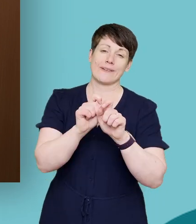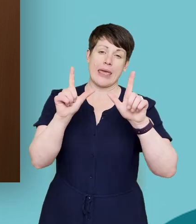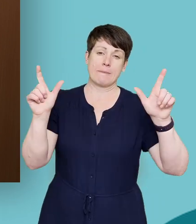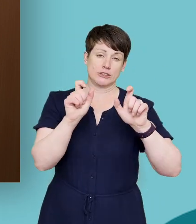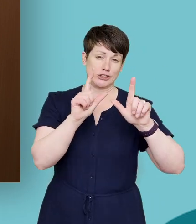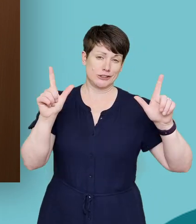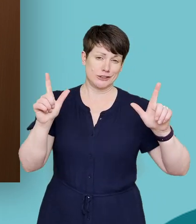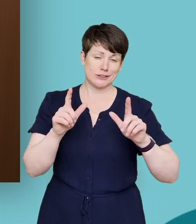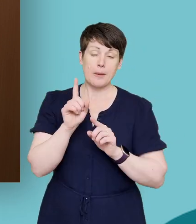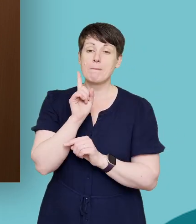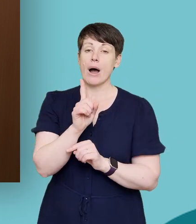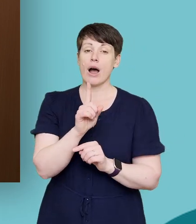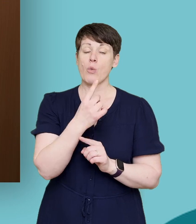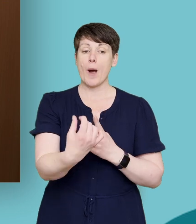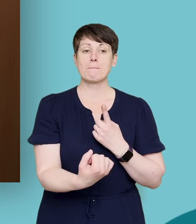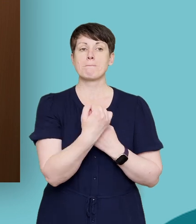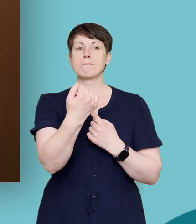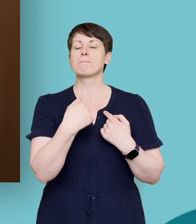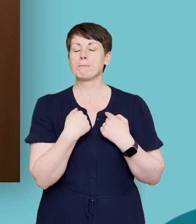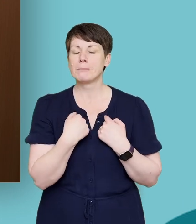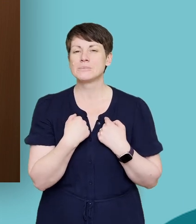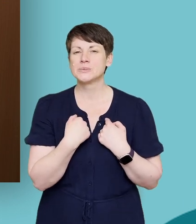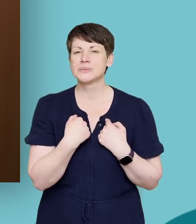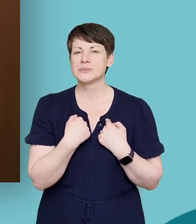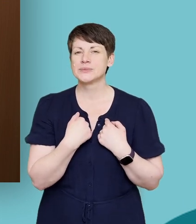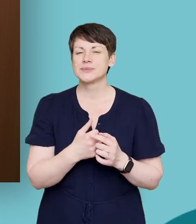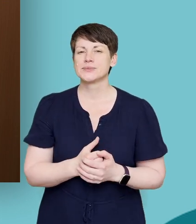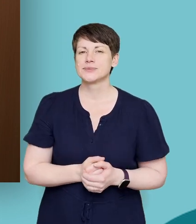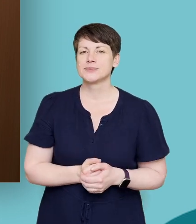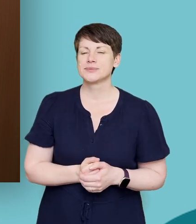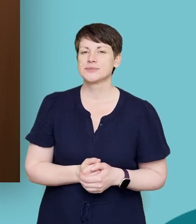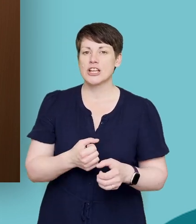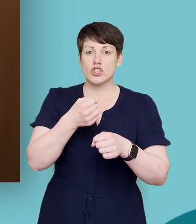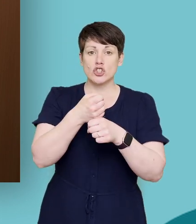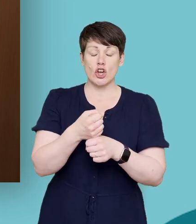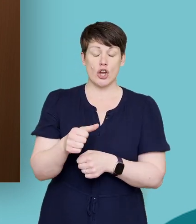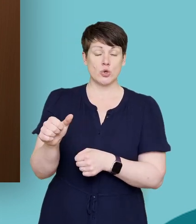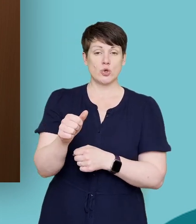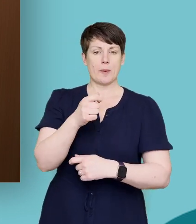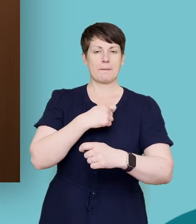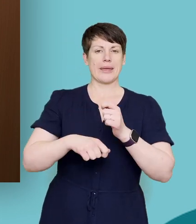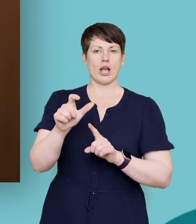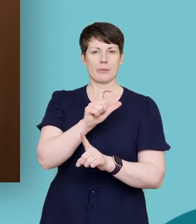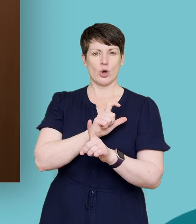But the one that really struck me is that the church should be a community of fence-movers.